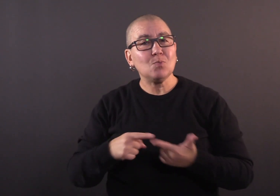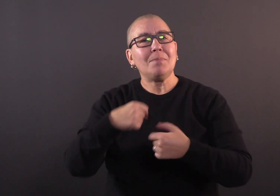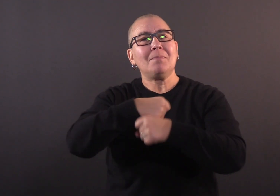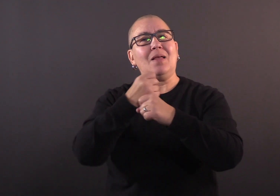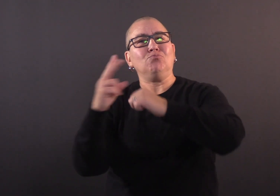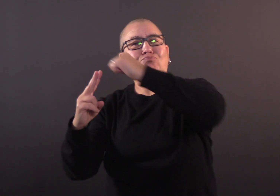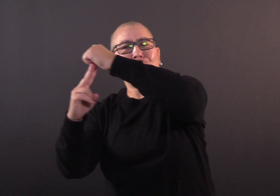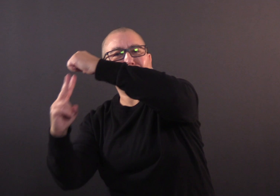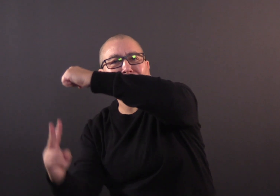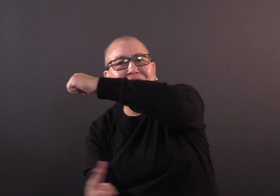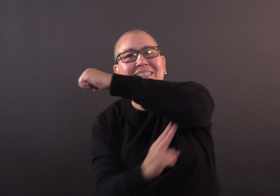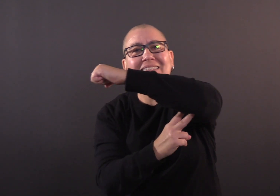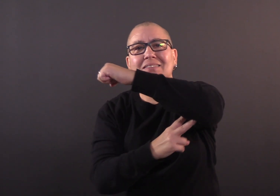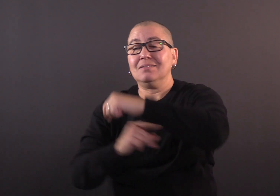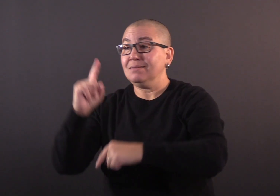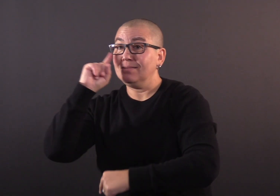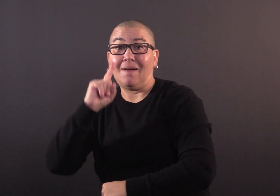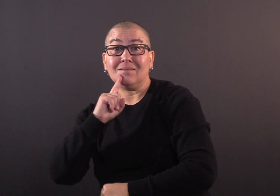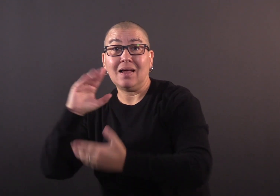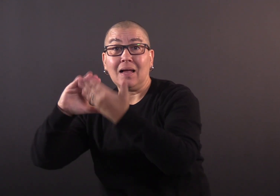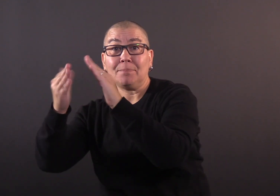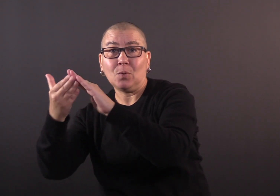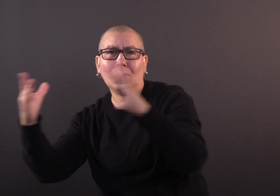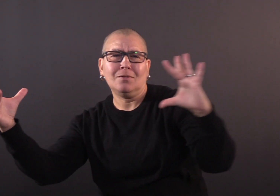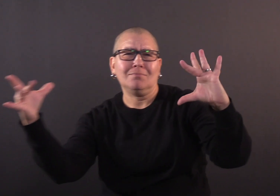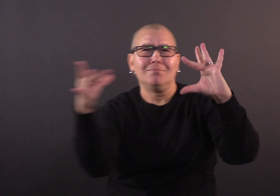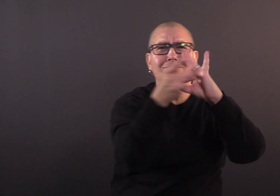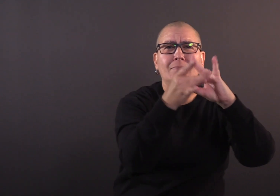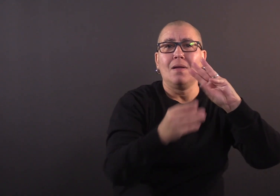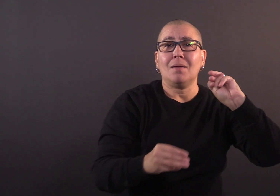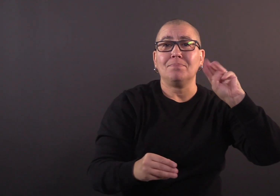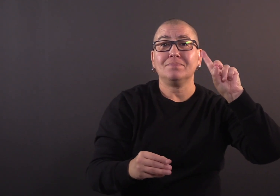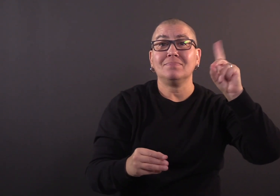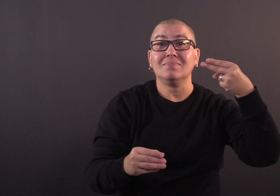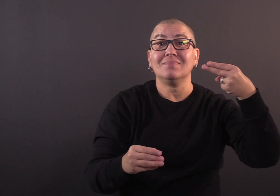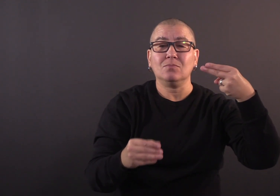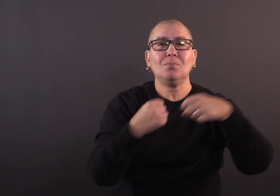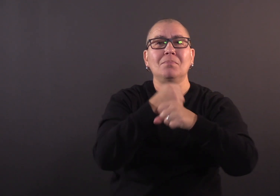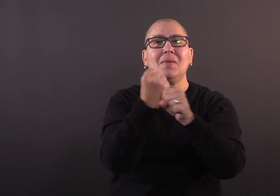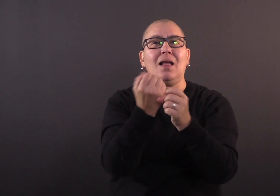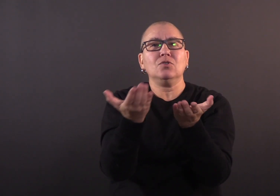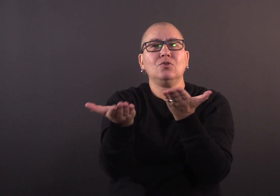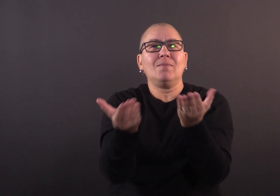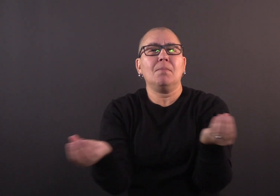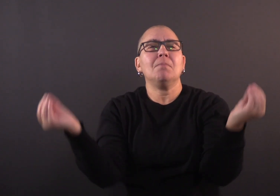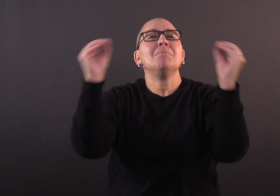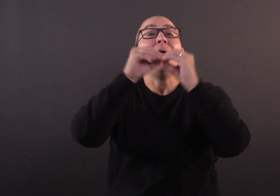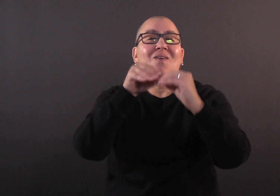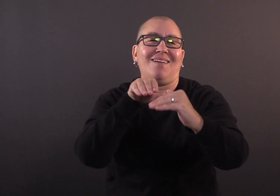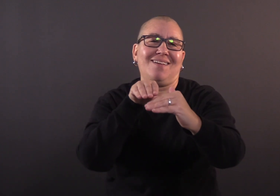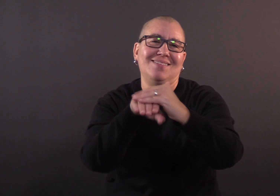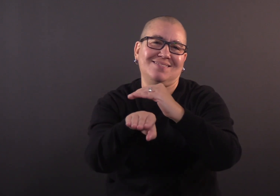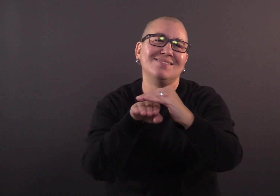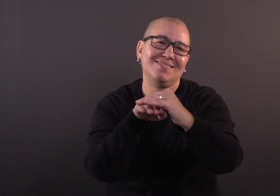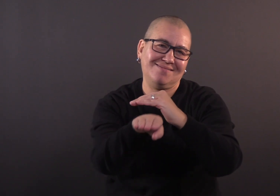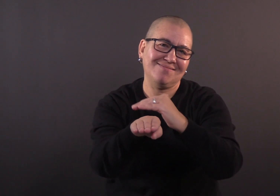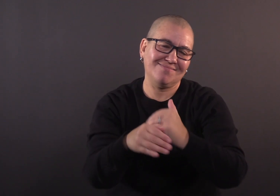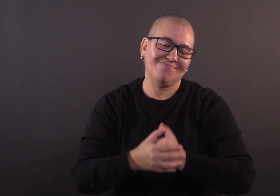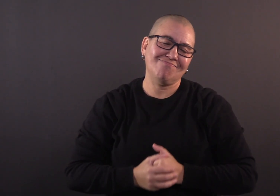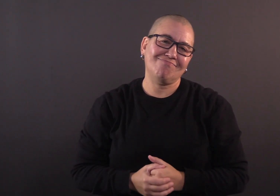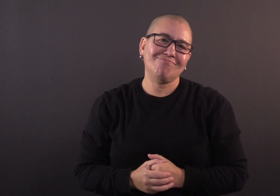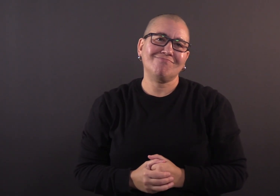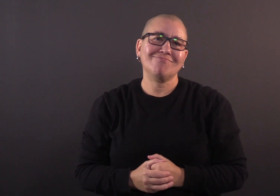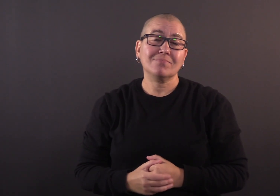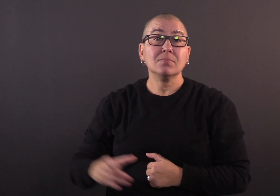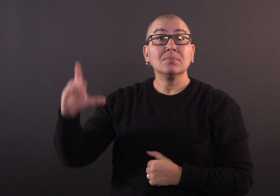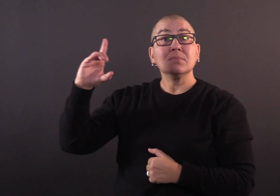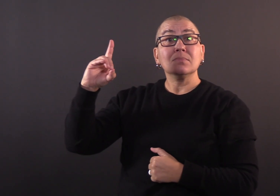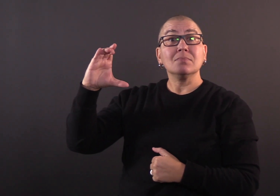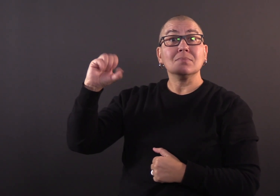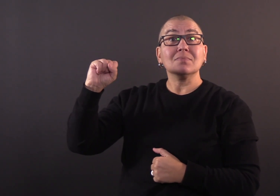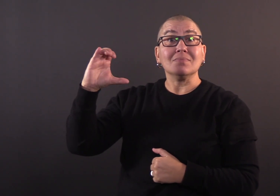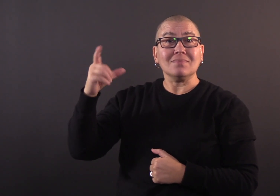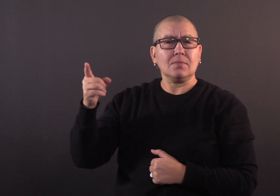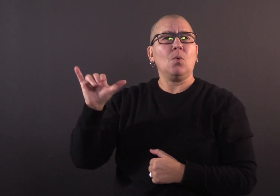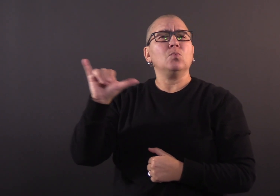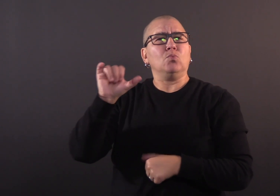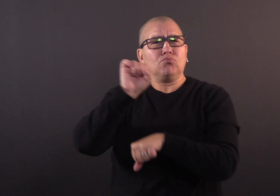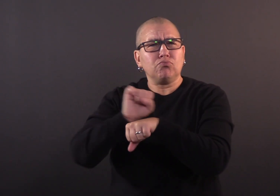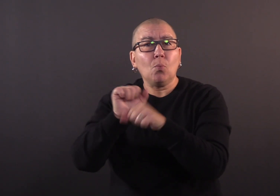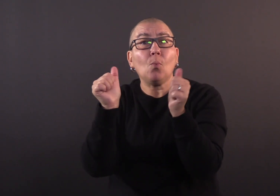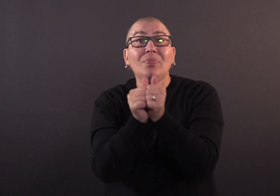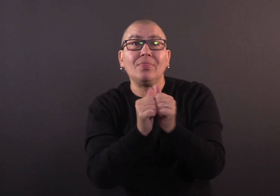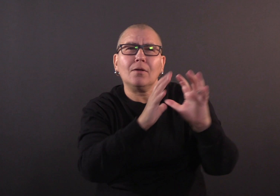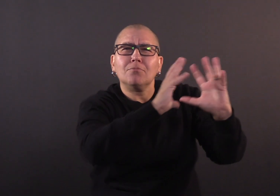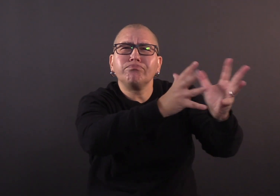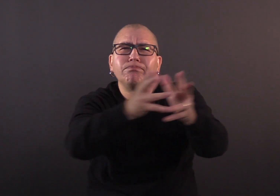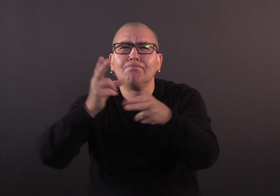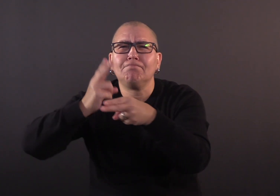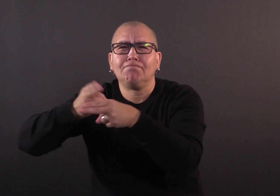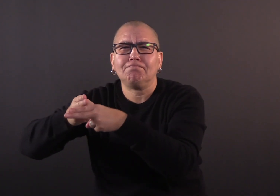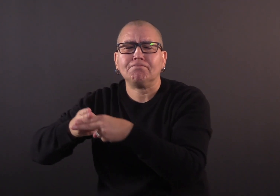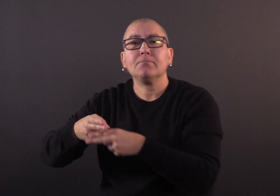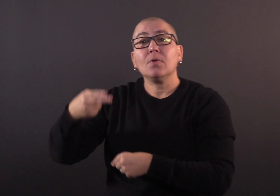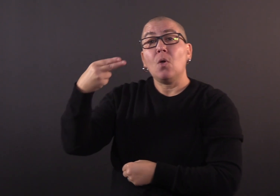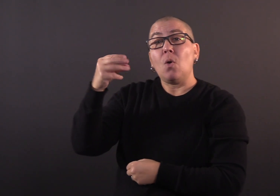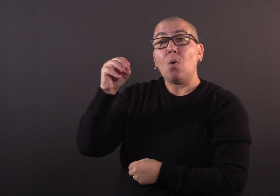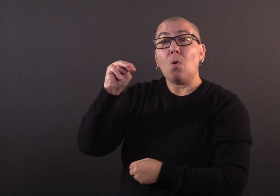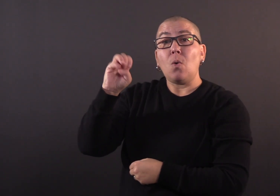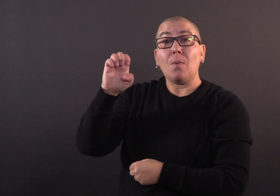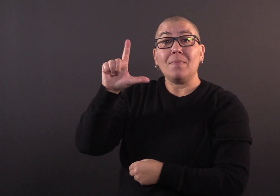make services more accessible,’’ said Smith. DCSC also collaborated with Homeland Health,